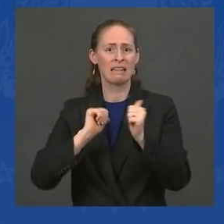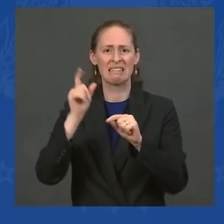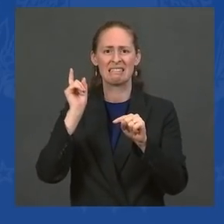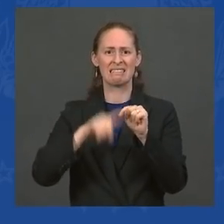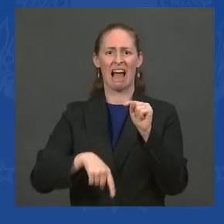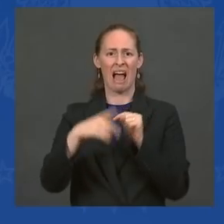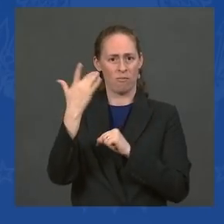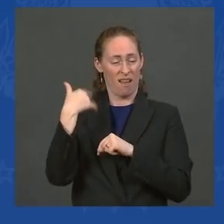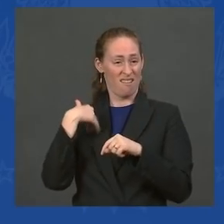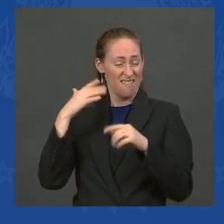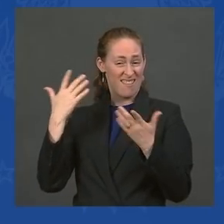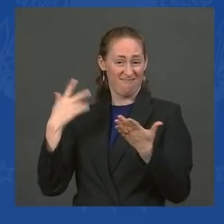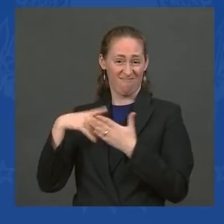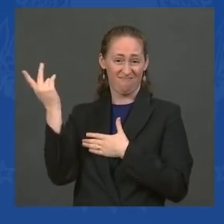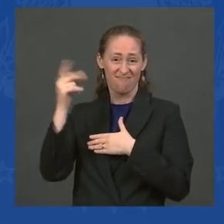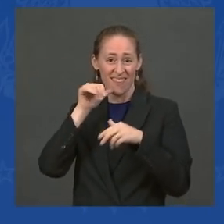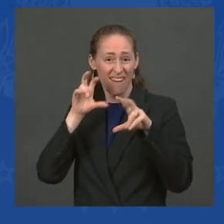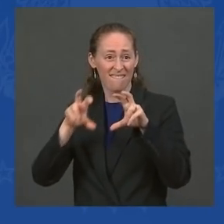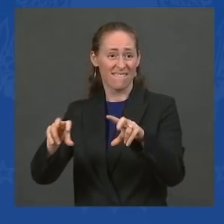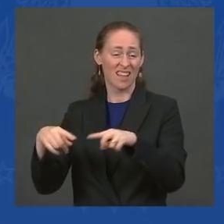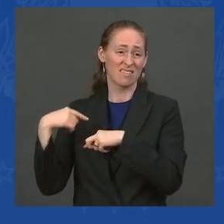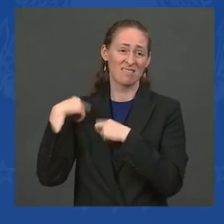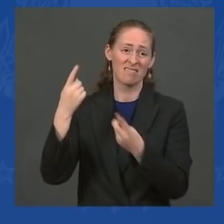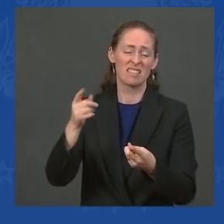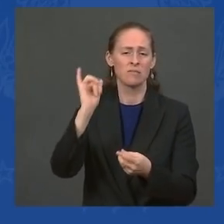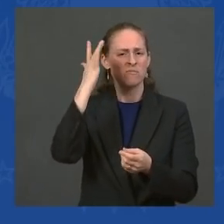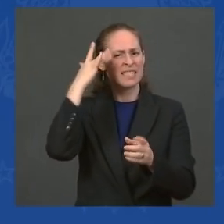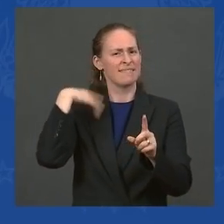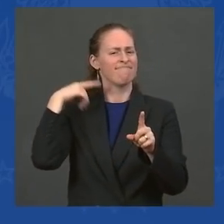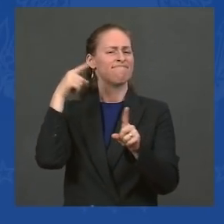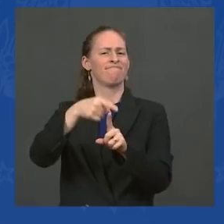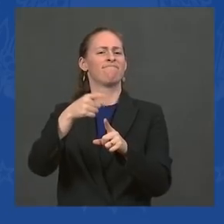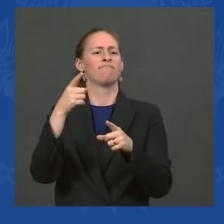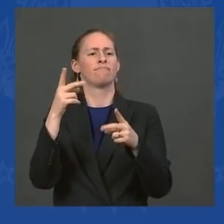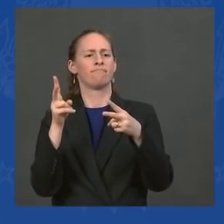That's why I proposed two critical pieces of legislation being debated in Washington right now.